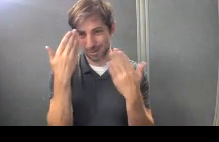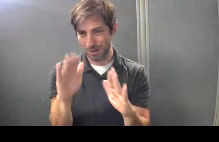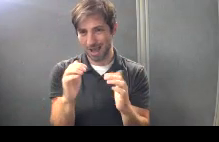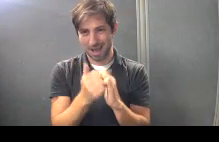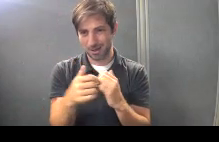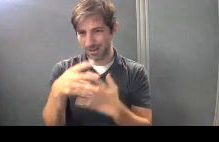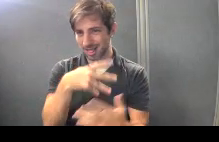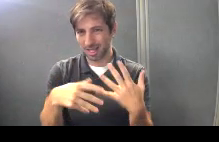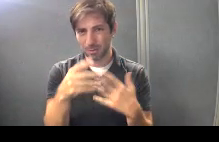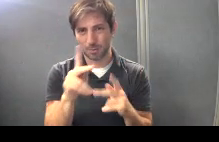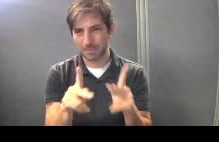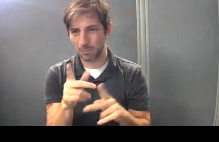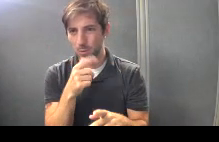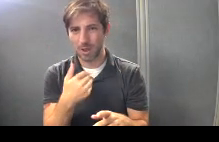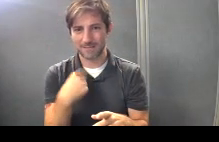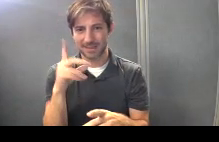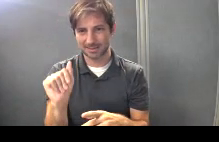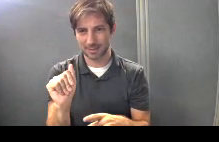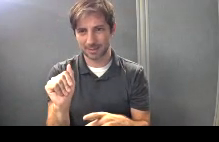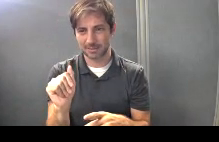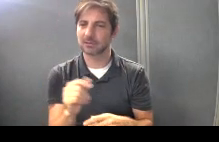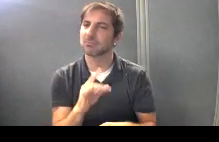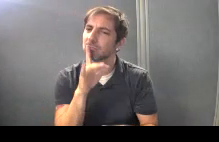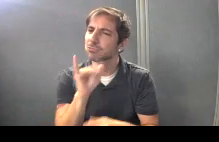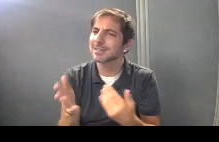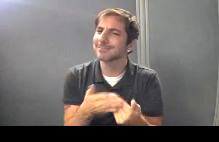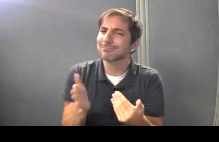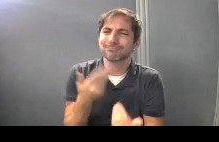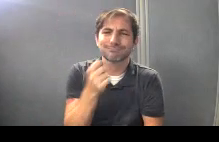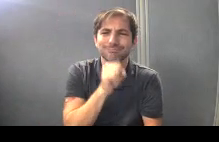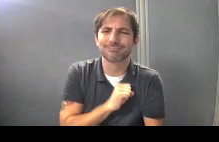IT'S PRETTY EASY, REALLY. PEOPLE WITH DISABILITIES ARE PEOPLE FIRST.